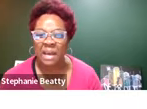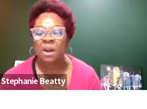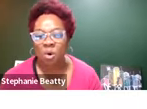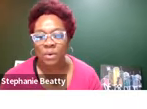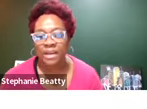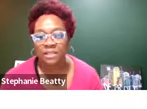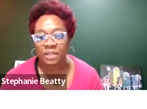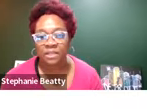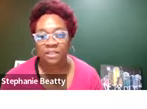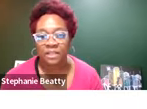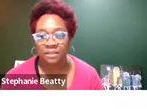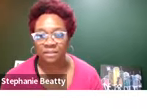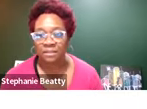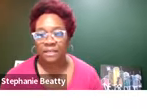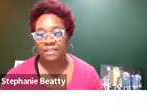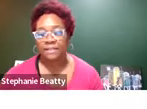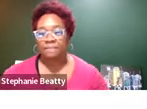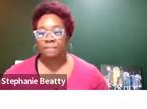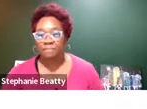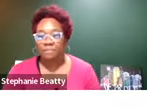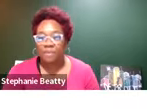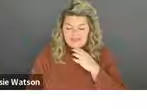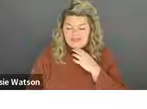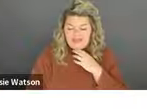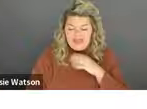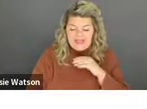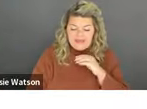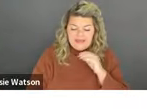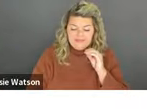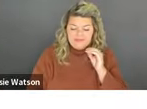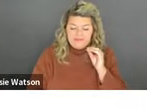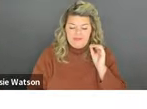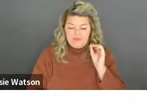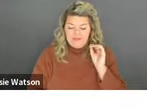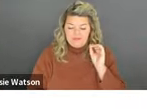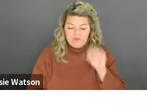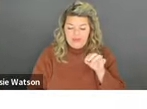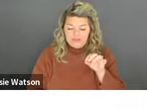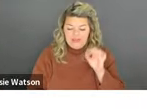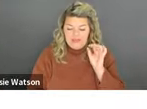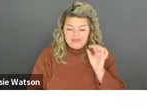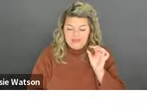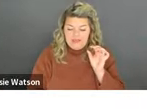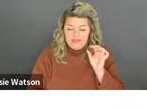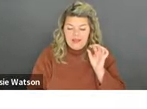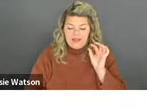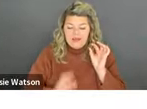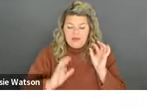may not always be clear. Casie? I was just gonna add, if this question is meaning that